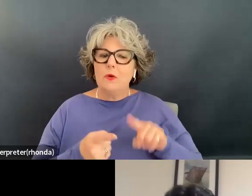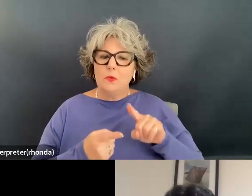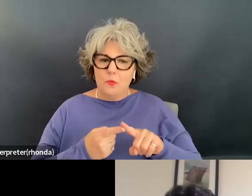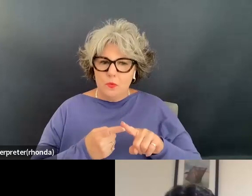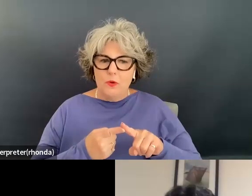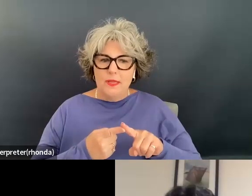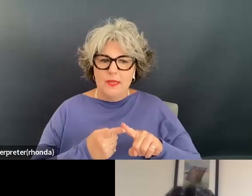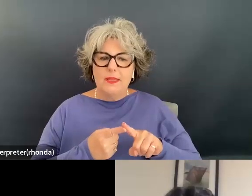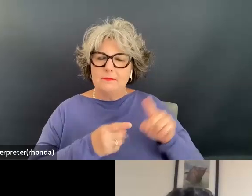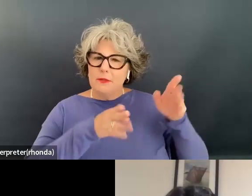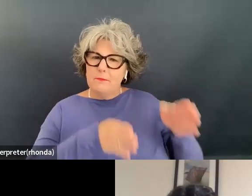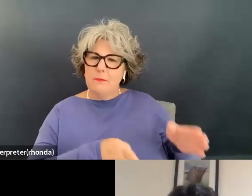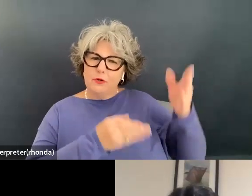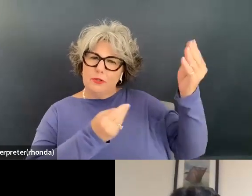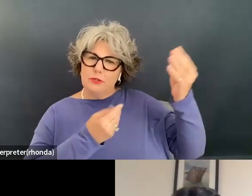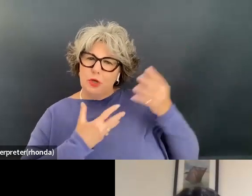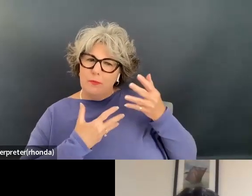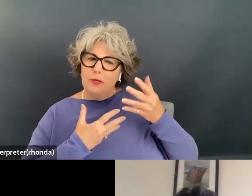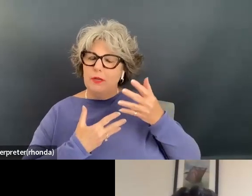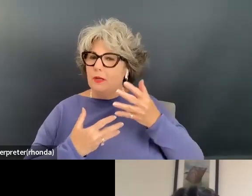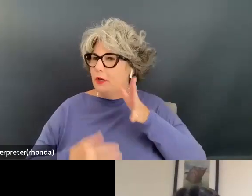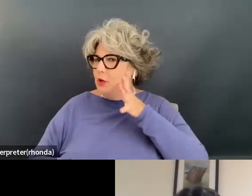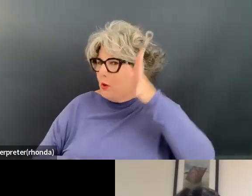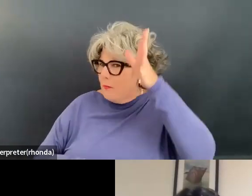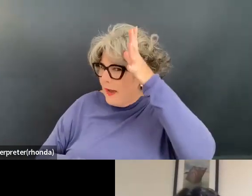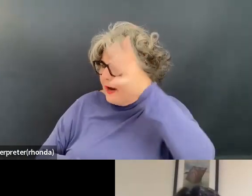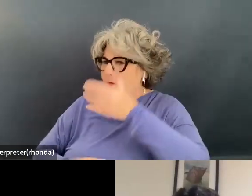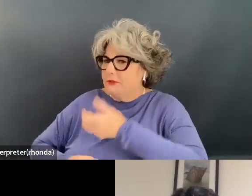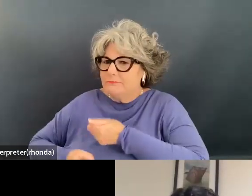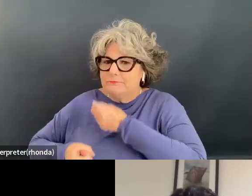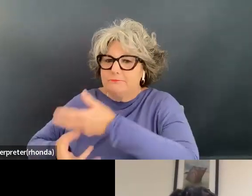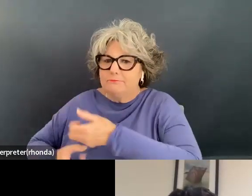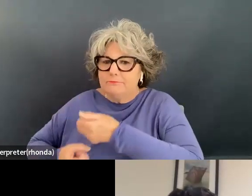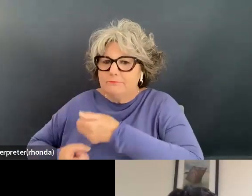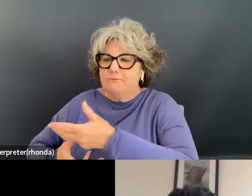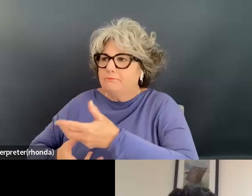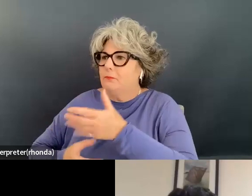that you need to talk with your parents and talk with them and open up it for them,